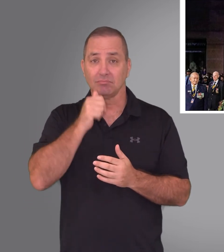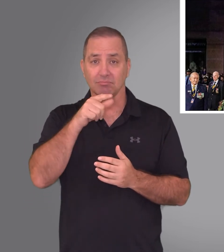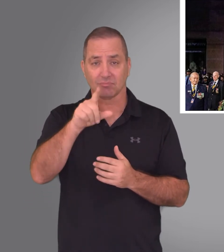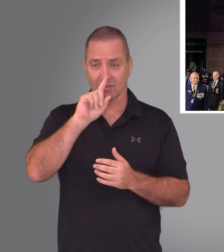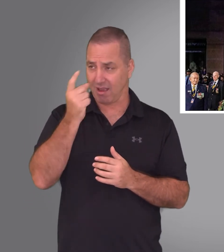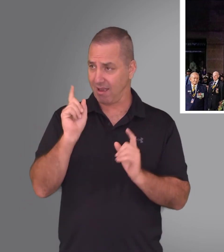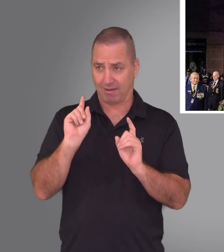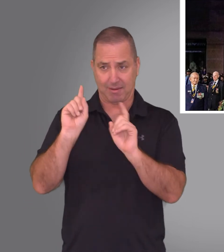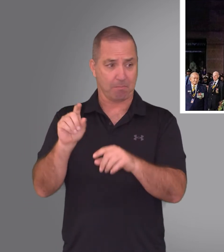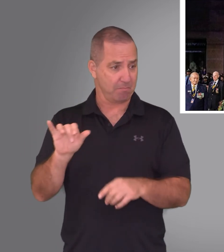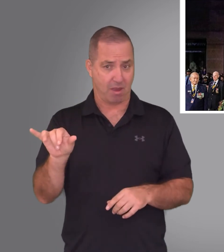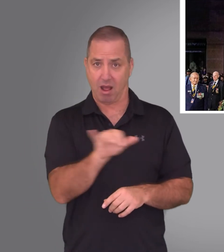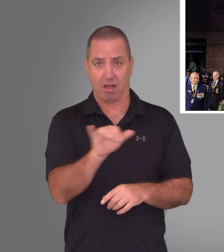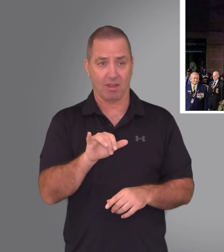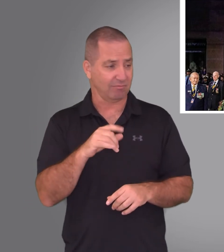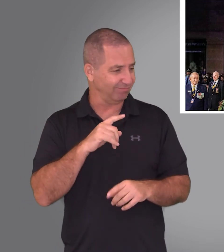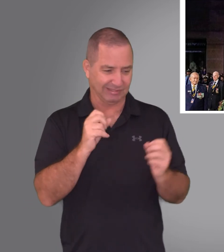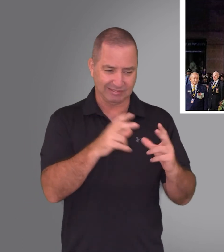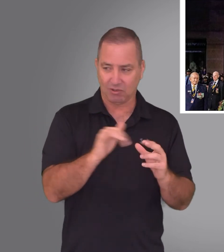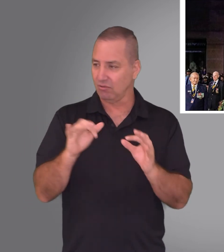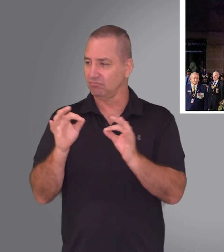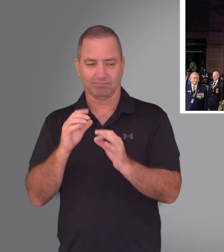If you can't attend either Brisbane or Sydney